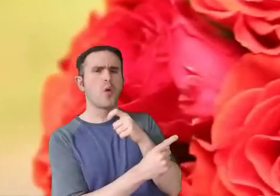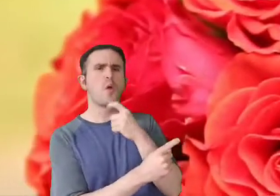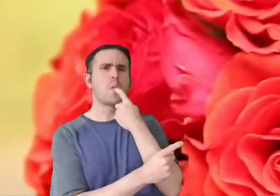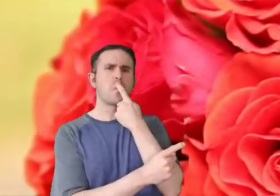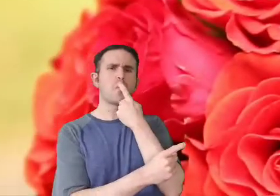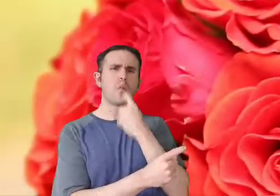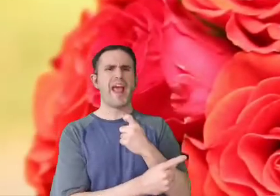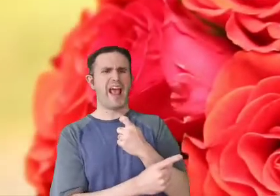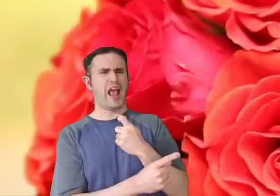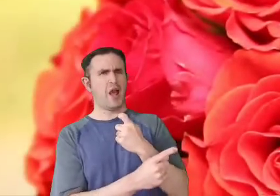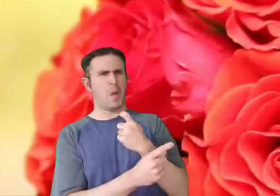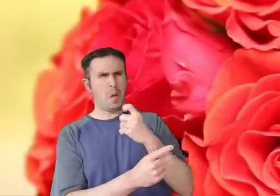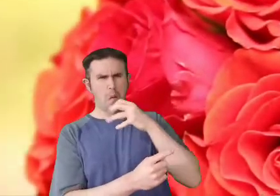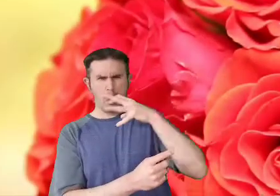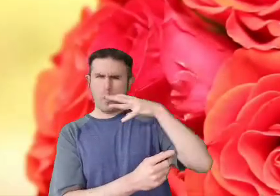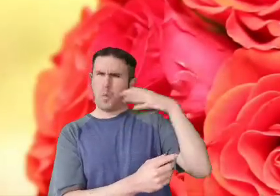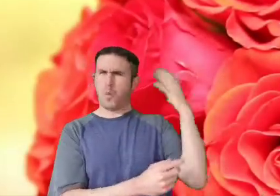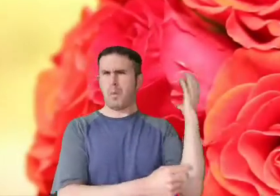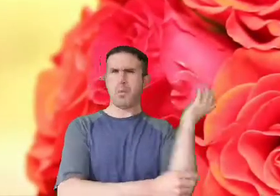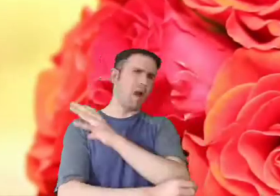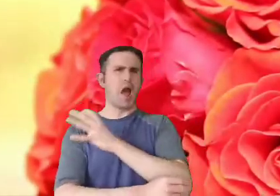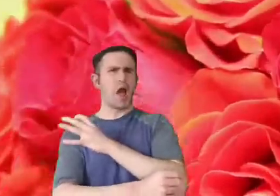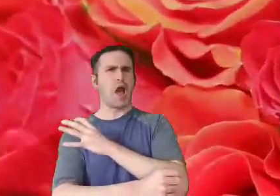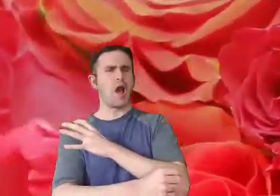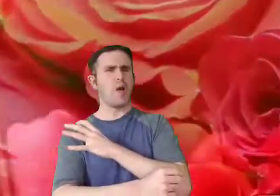Red is a very, very powerful color!